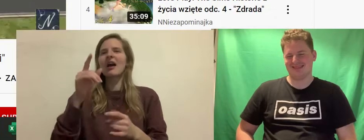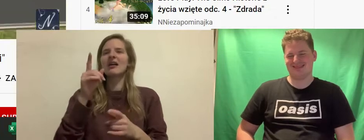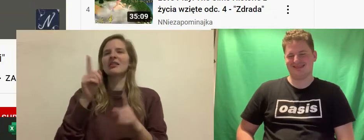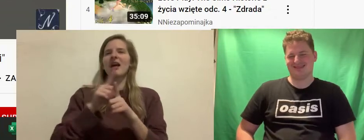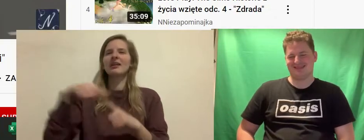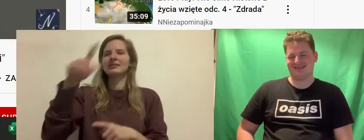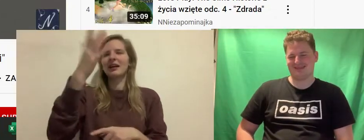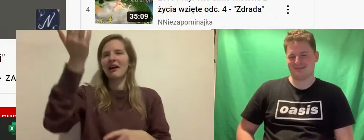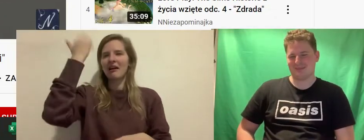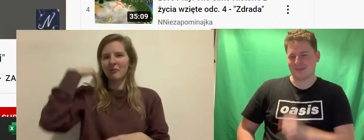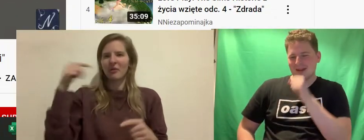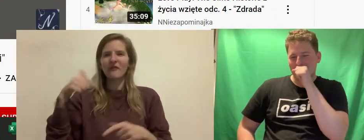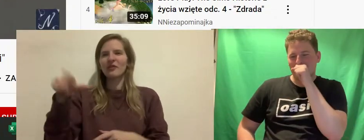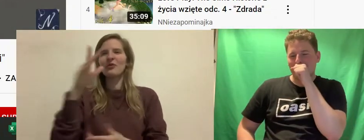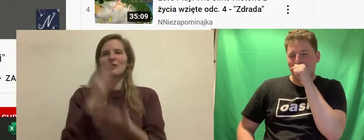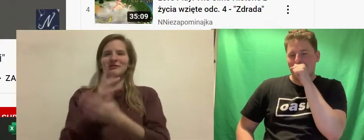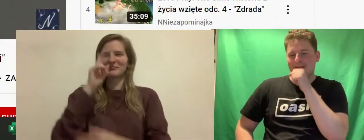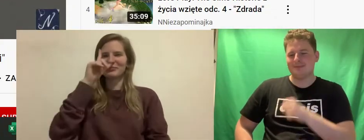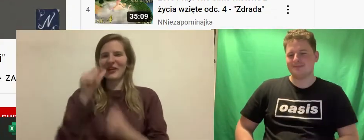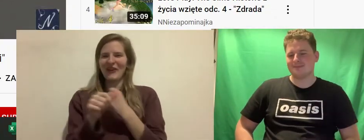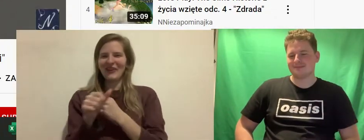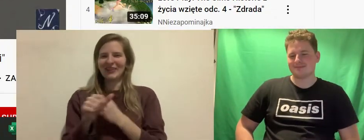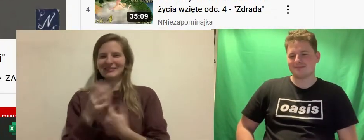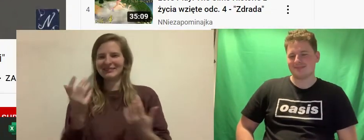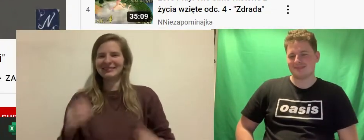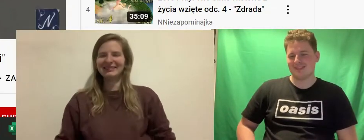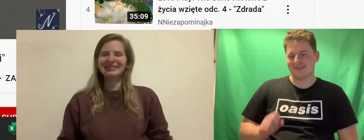K; yeah but these are old games, right? they already know what's going on (or maybe not, they're wrong?)